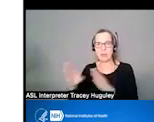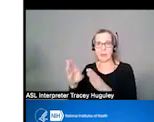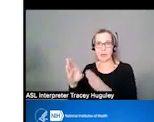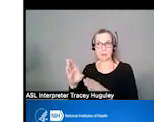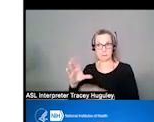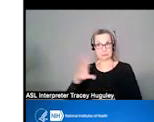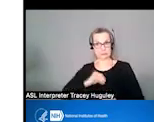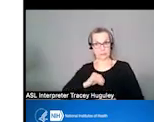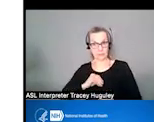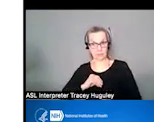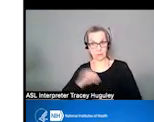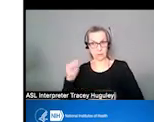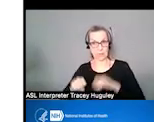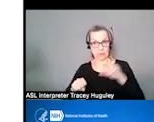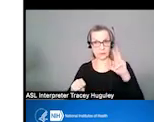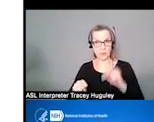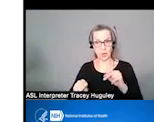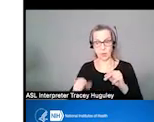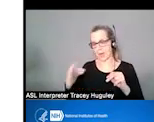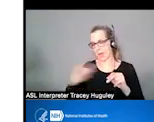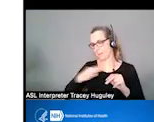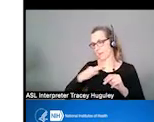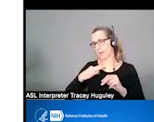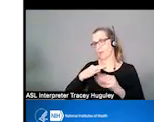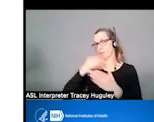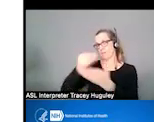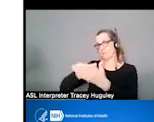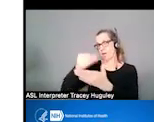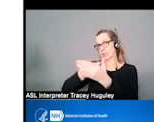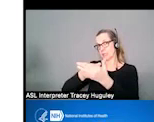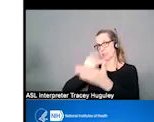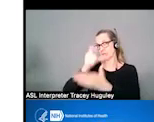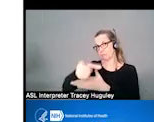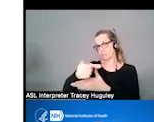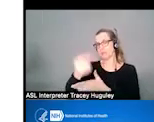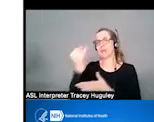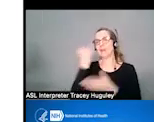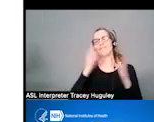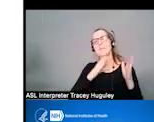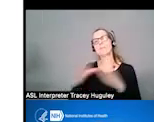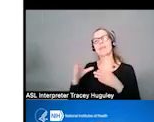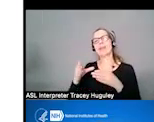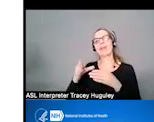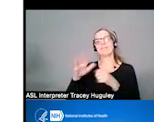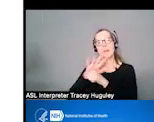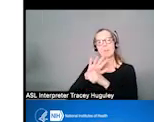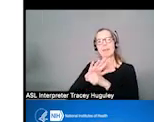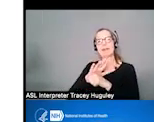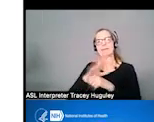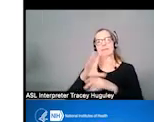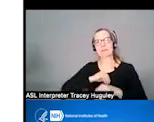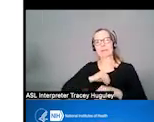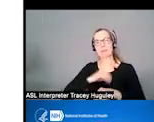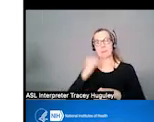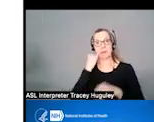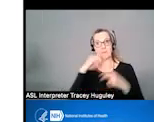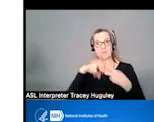and applications will only be funded once the plan has been found to be complete and acceptable. If there are any issues with the DMS Plan